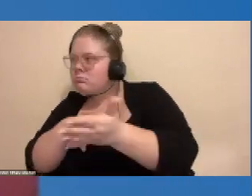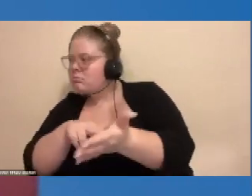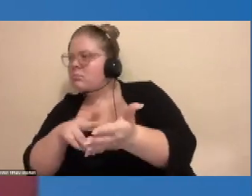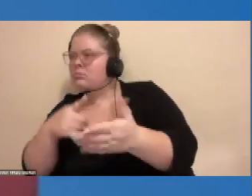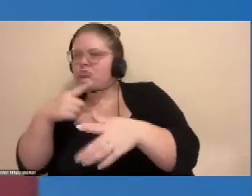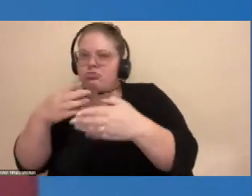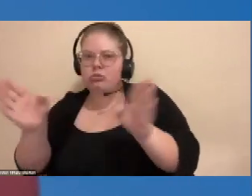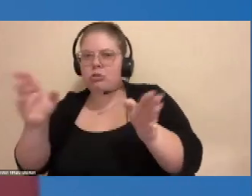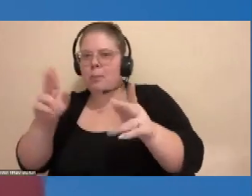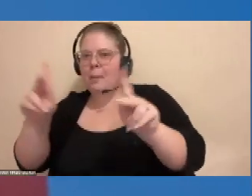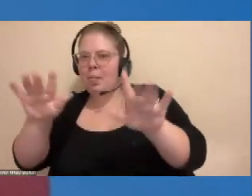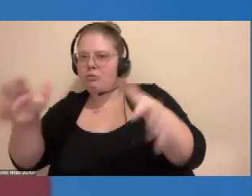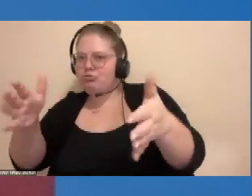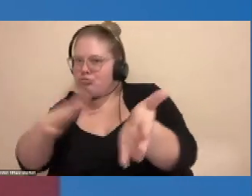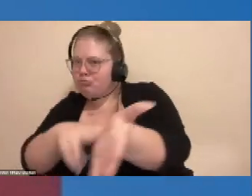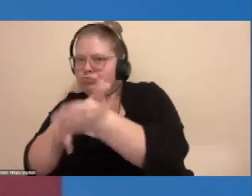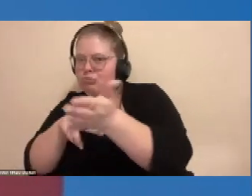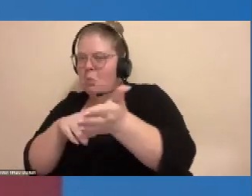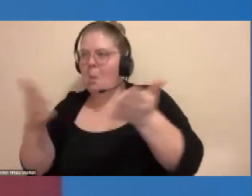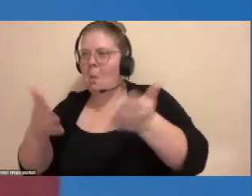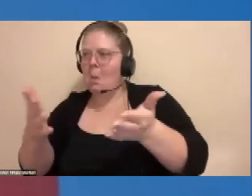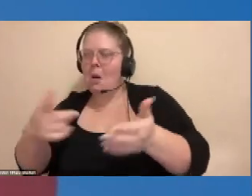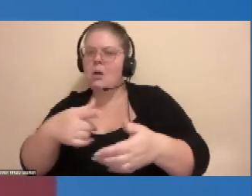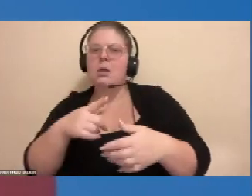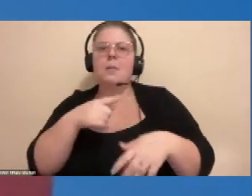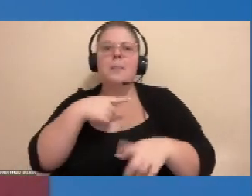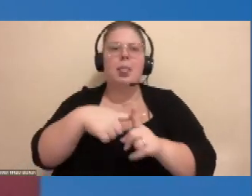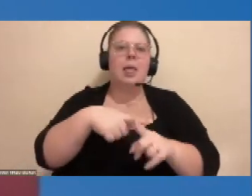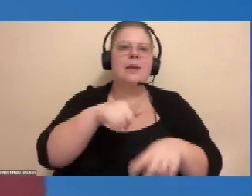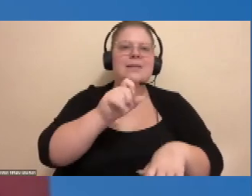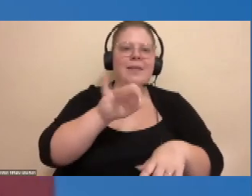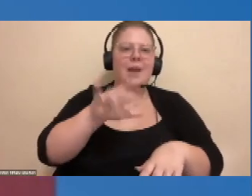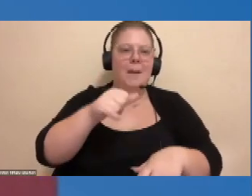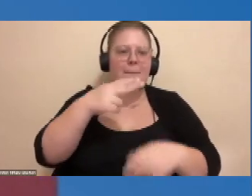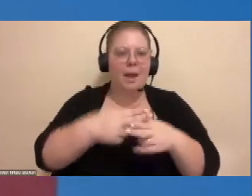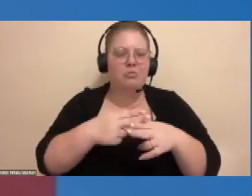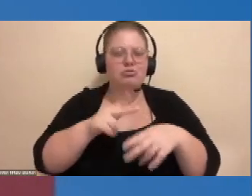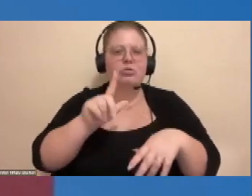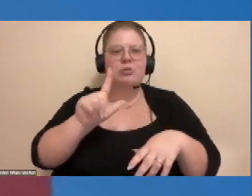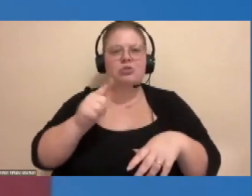Sylvia mentioned LGBTQ community.